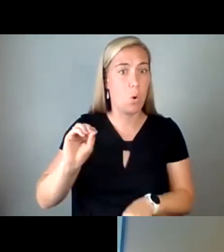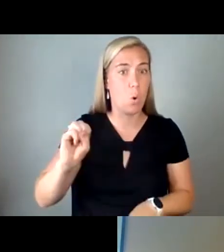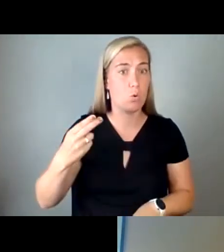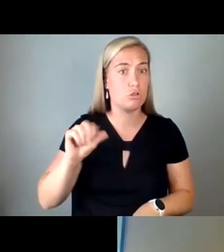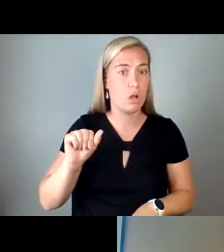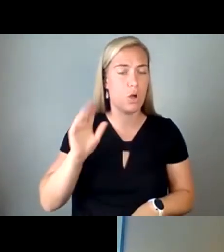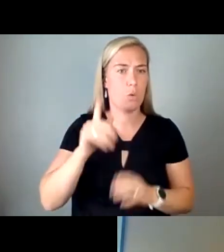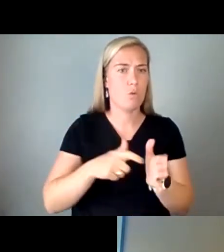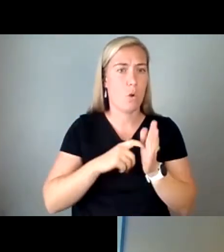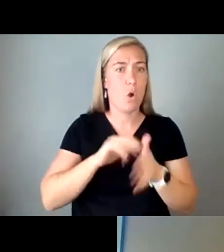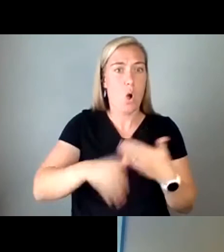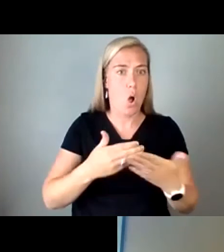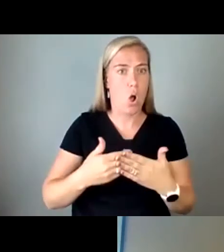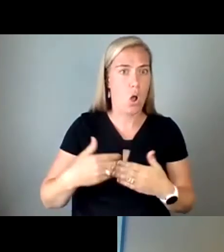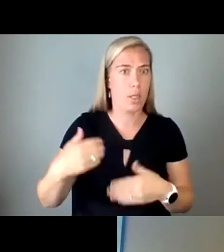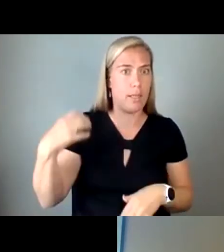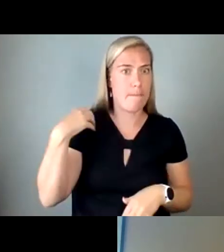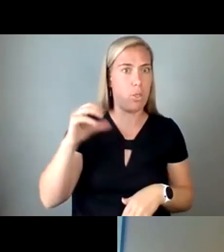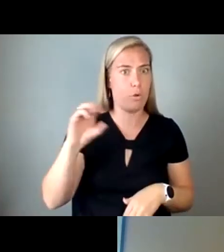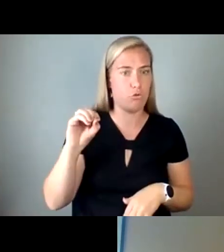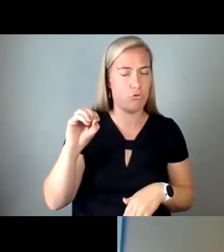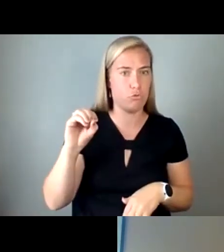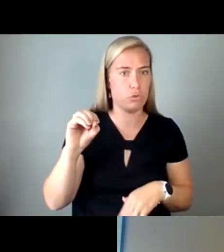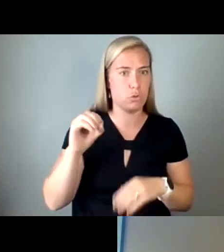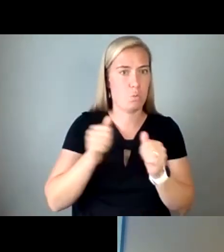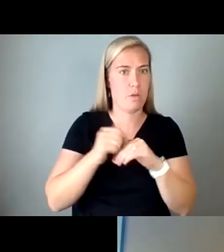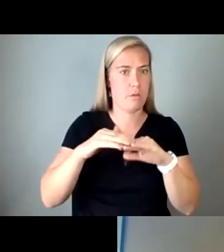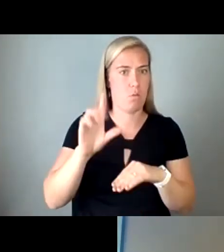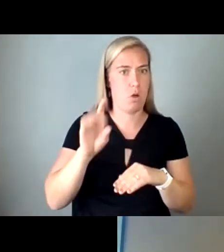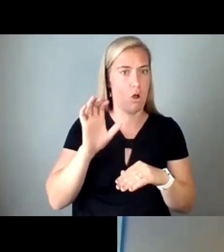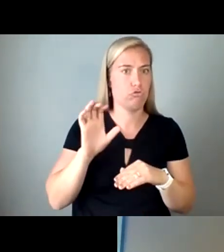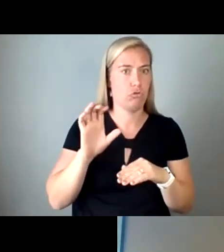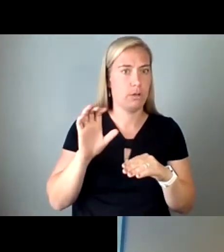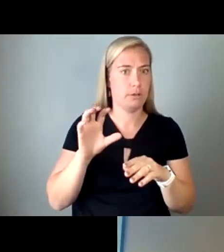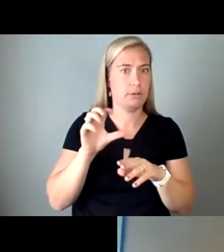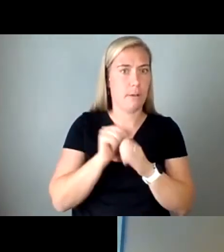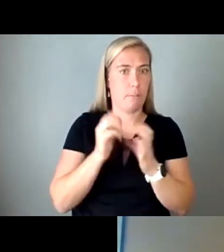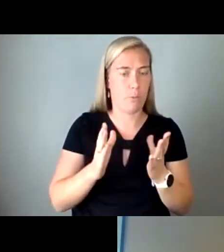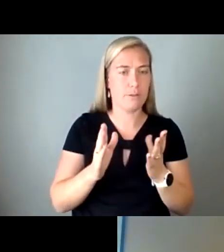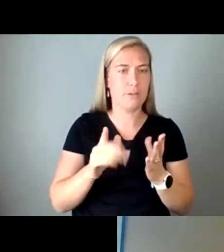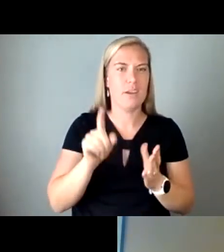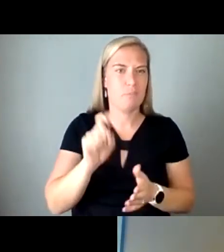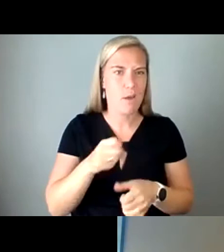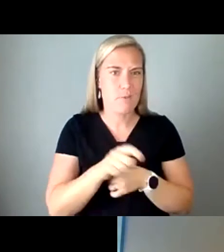or more employees to ensure their workforce is vaccinated or tested. This really impacts